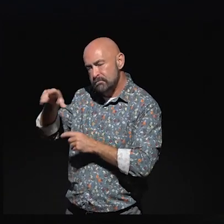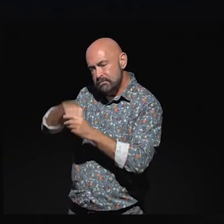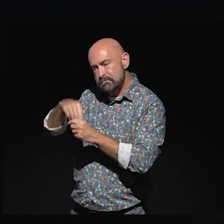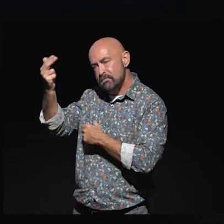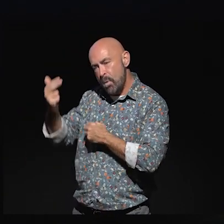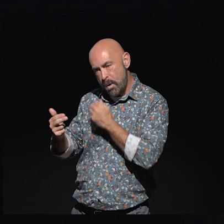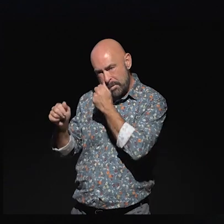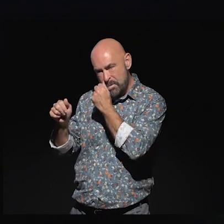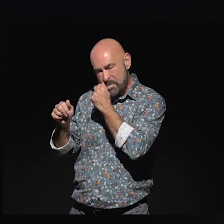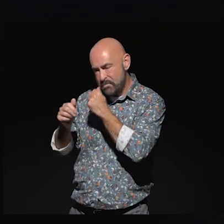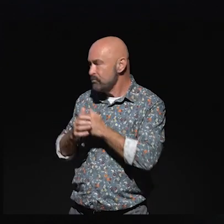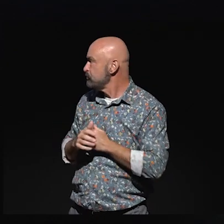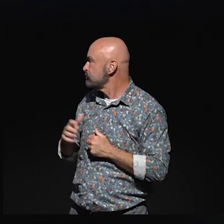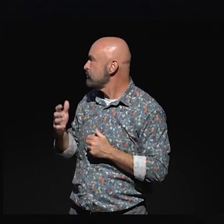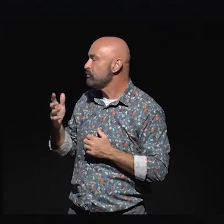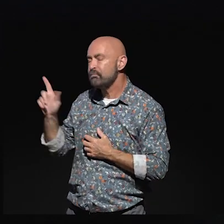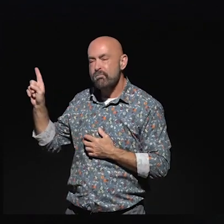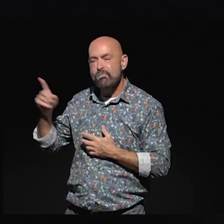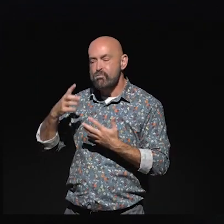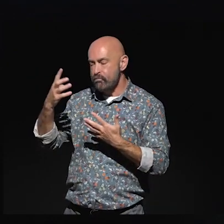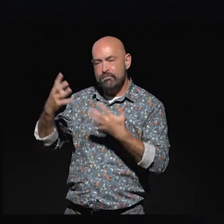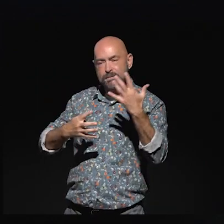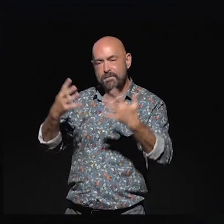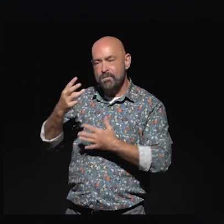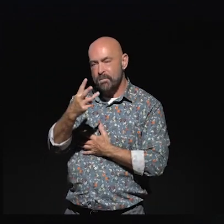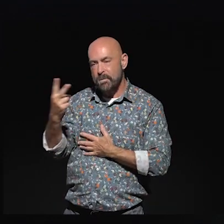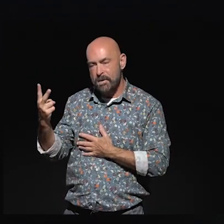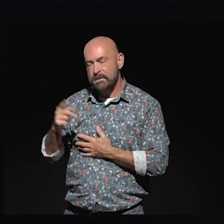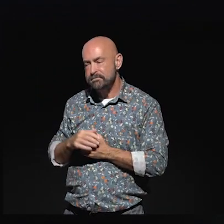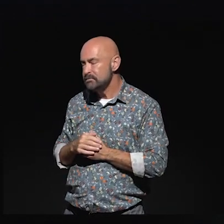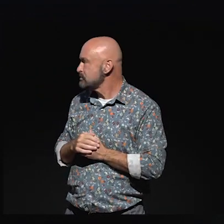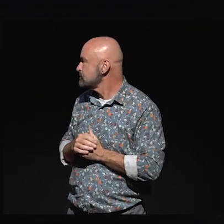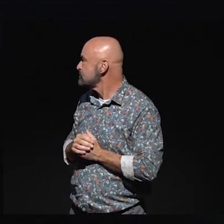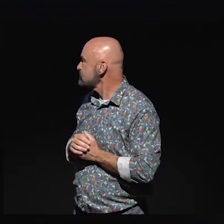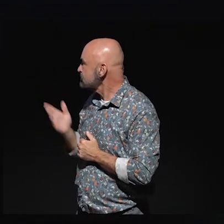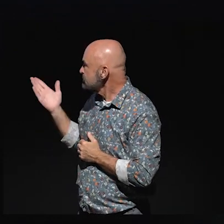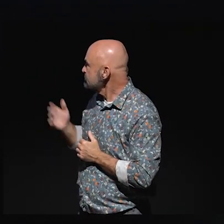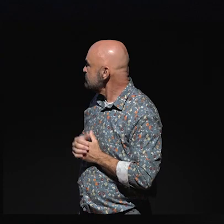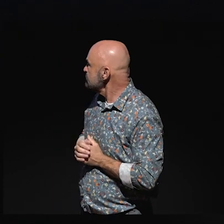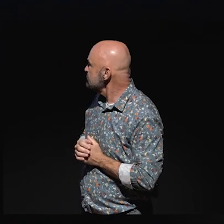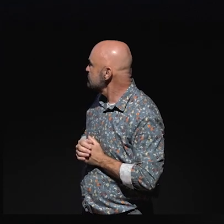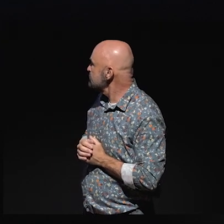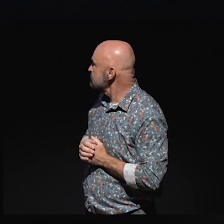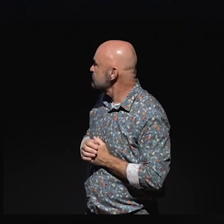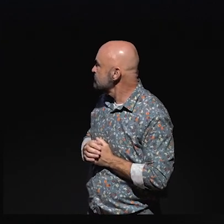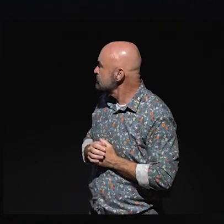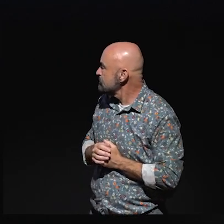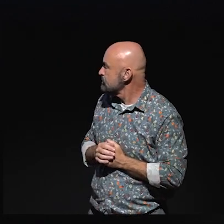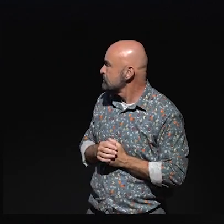particularly in 1932, particularly in this extraordinary picture of her sleeping.